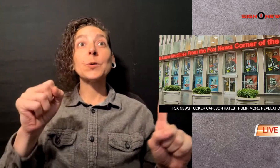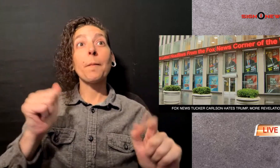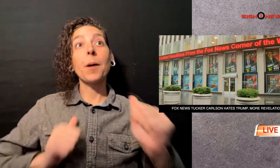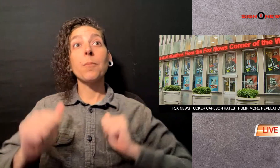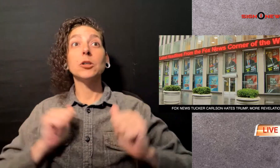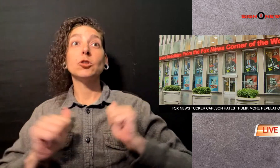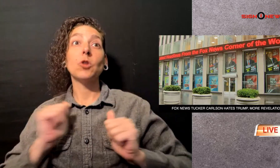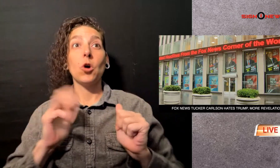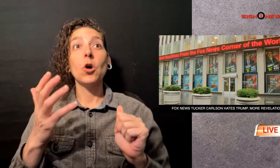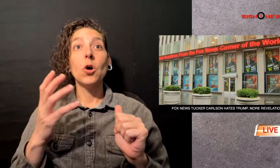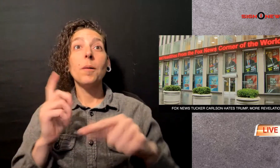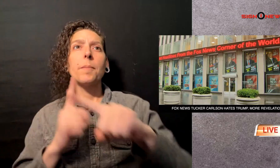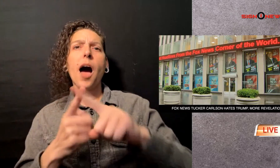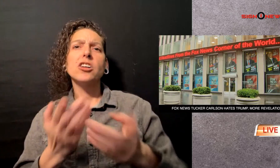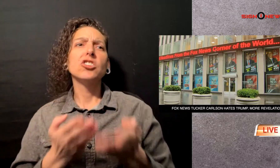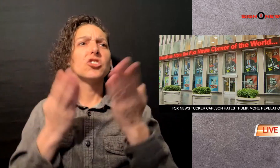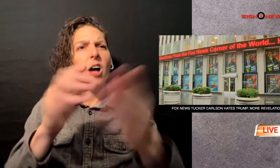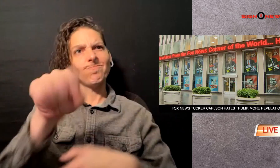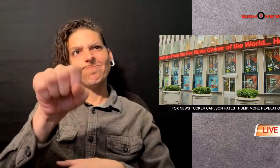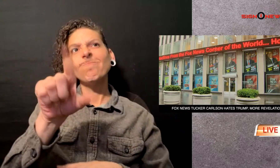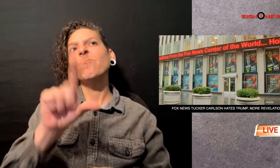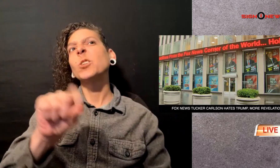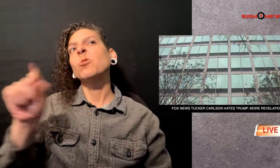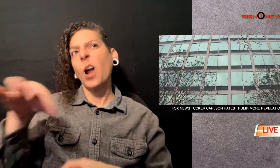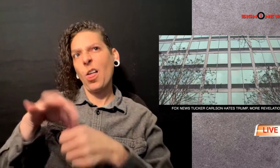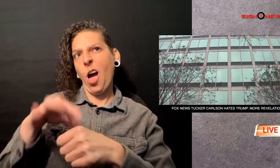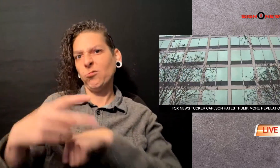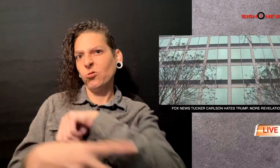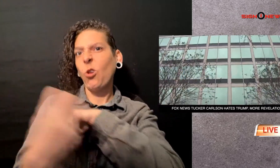show and suggesting the 2020 election was stolen from him